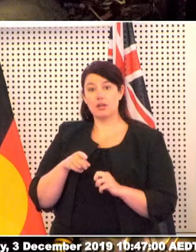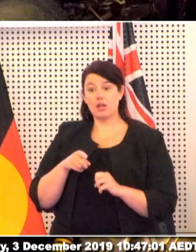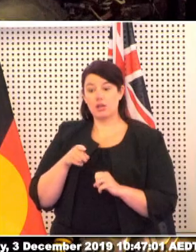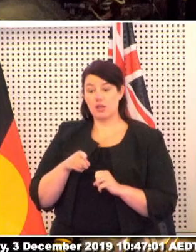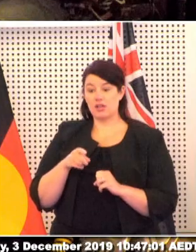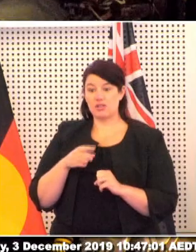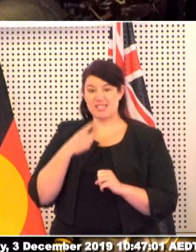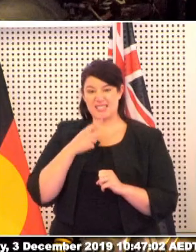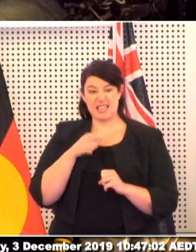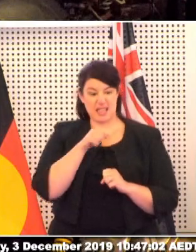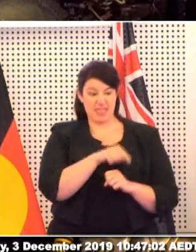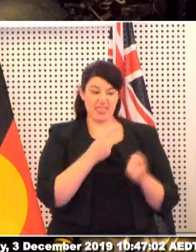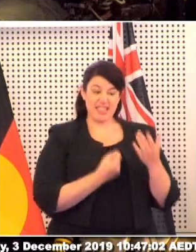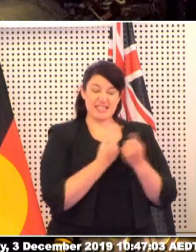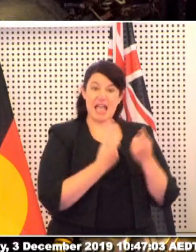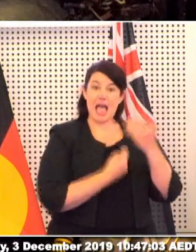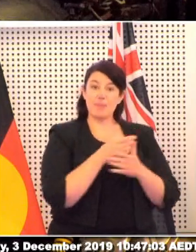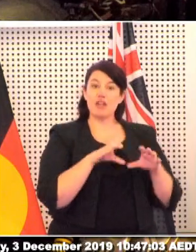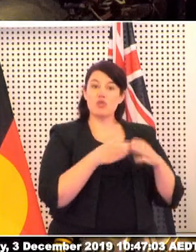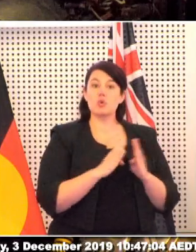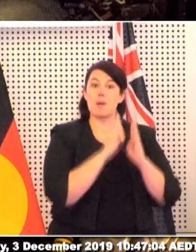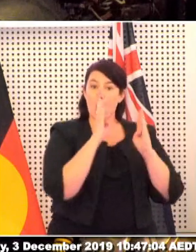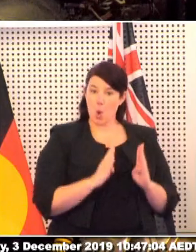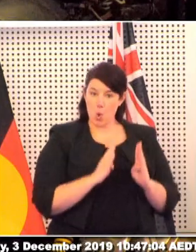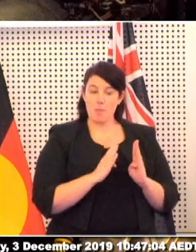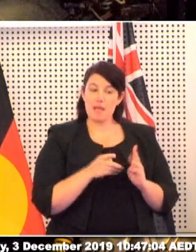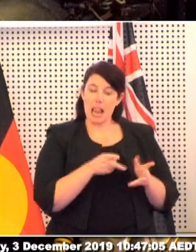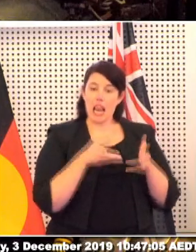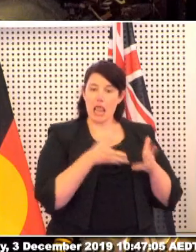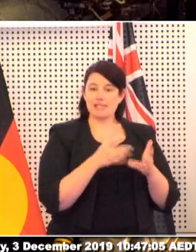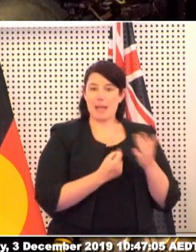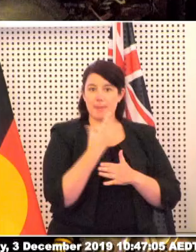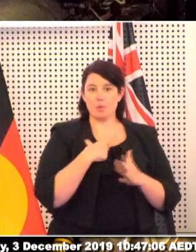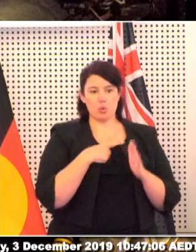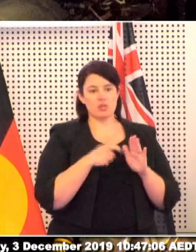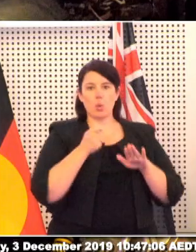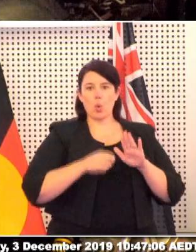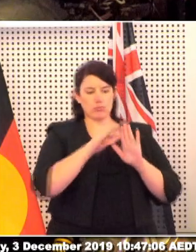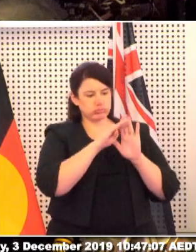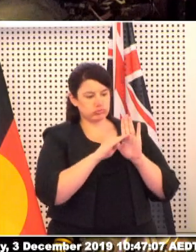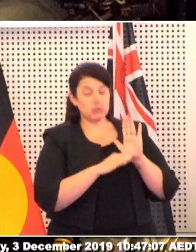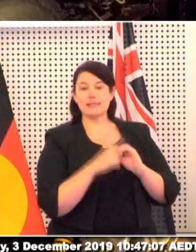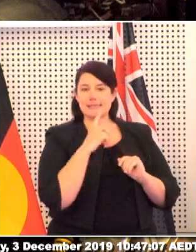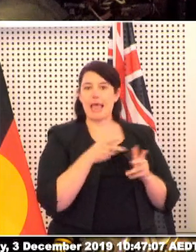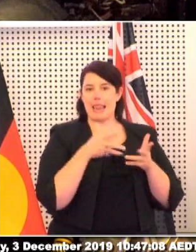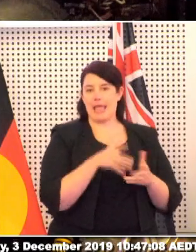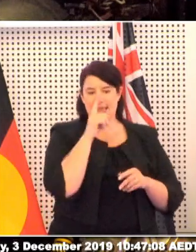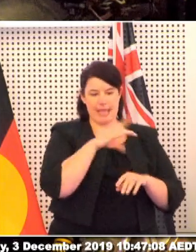- in the sense that they’re practices that might be permissible because there may be a relevant court order or tribunal order that permits a person